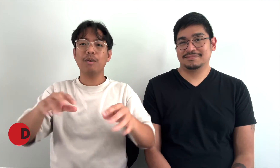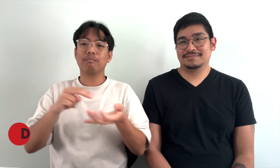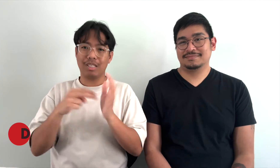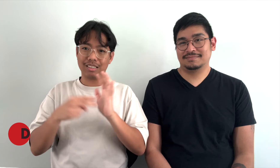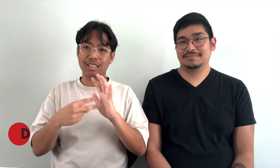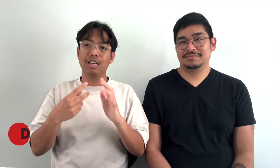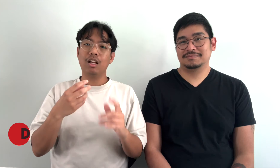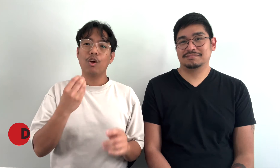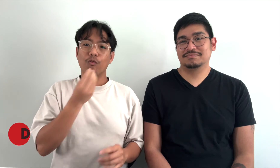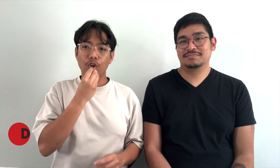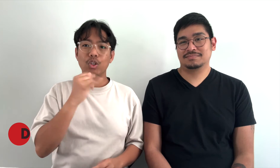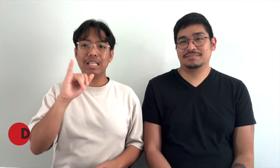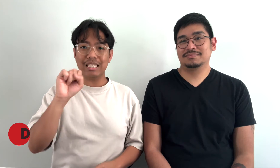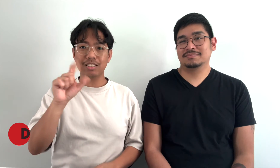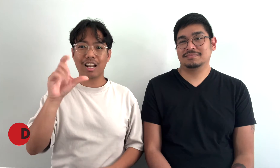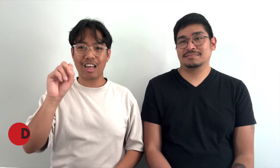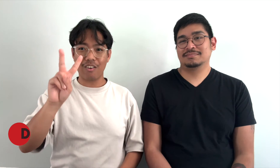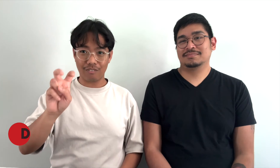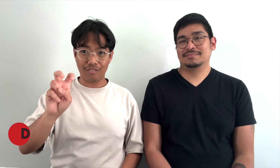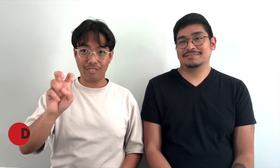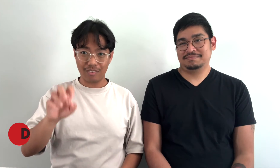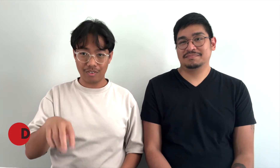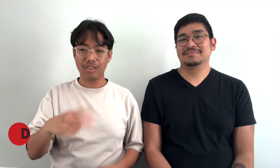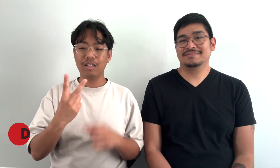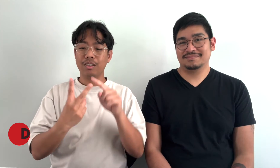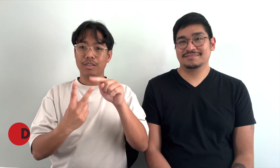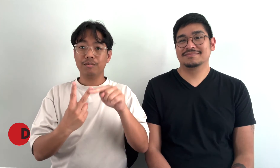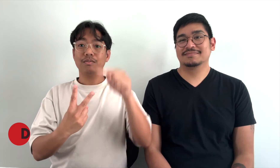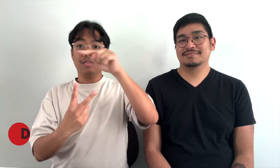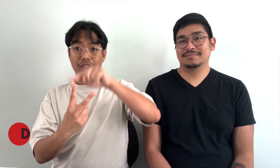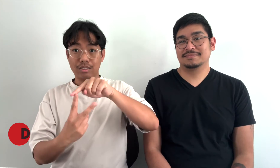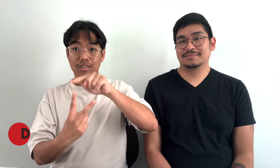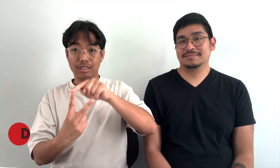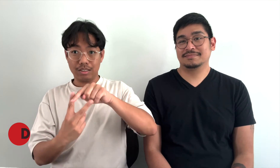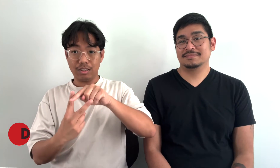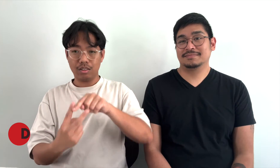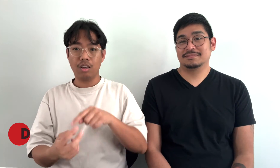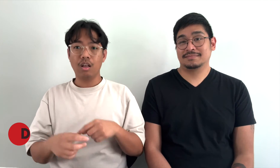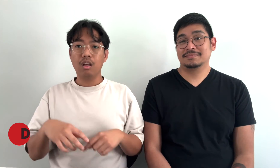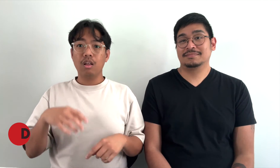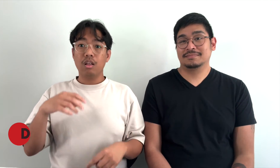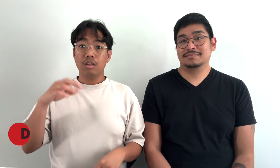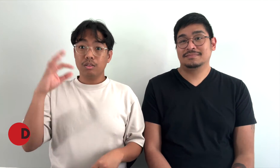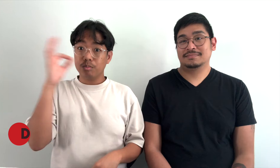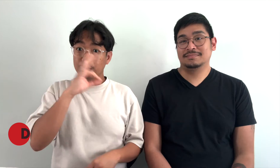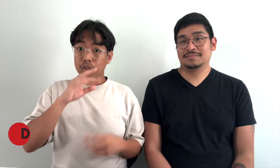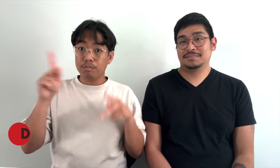No matter if you are full, keep eating! Meaning food is Love.